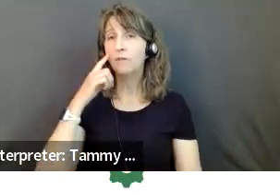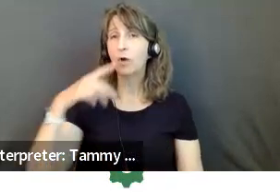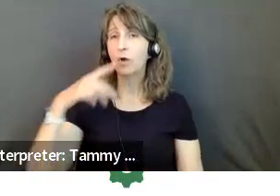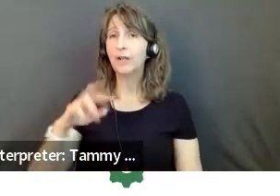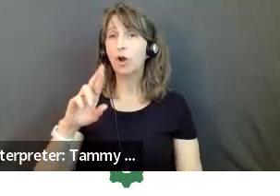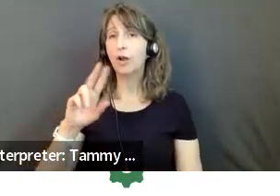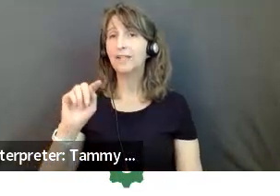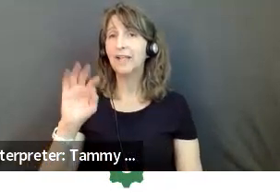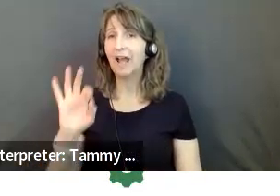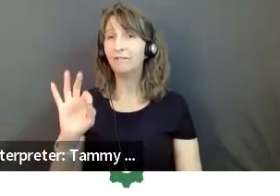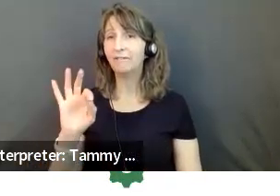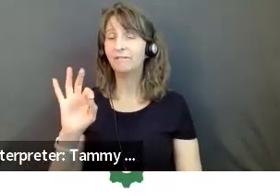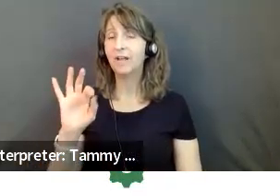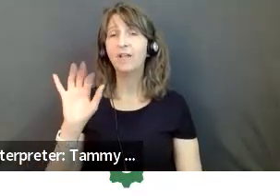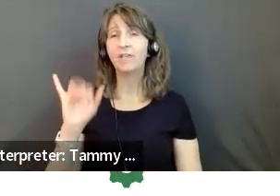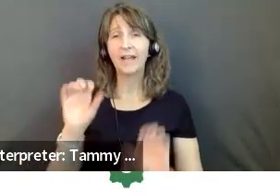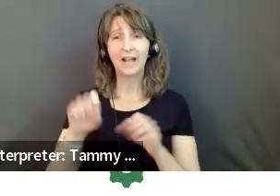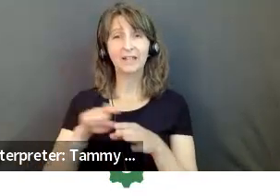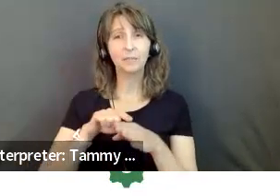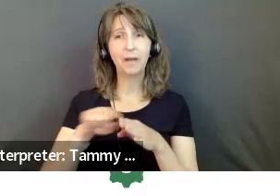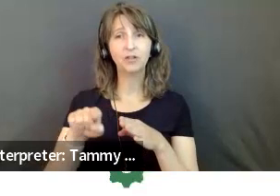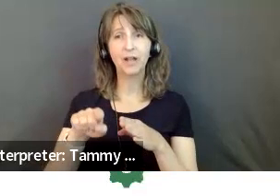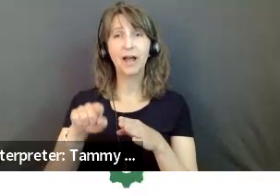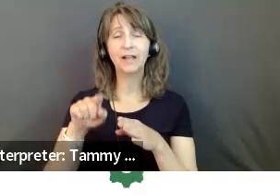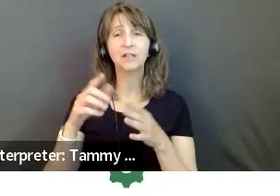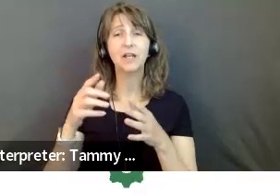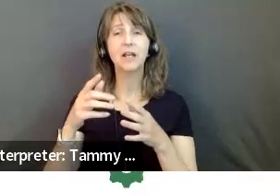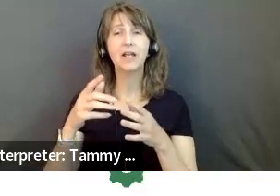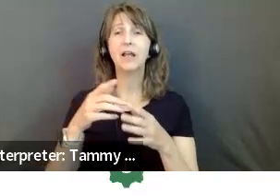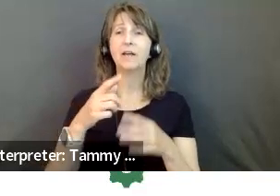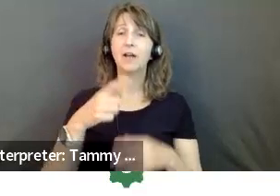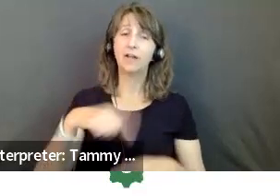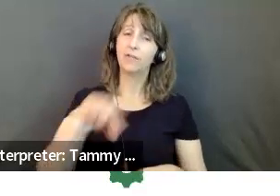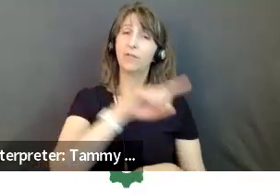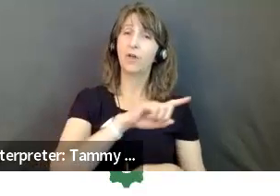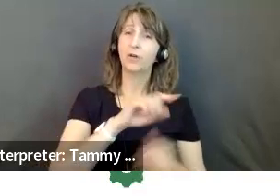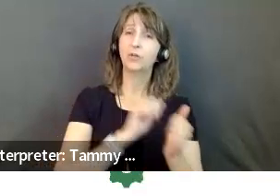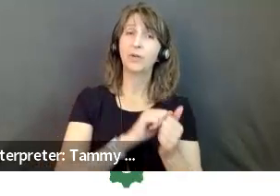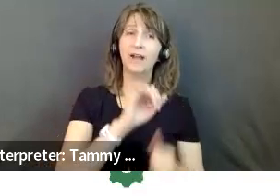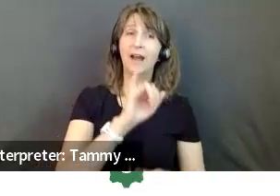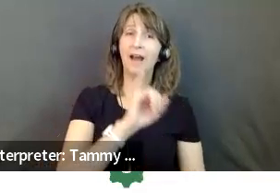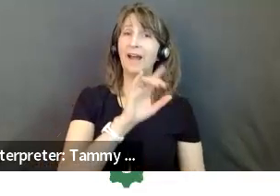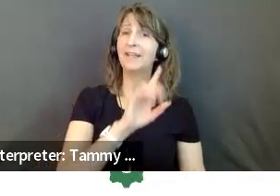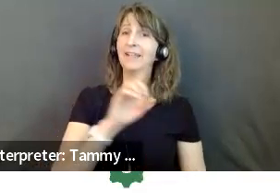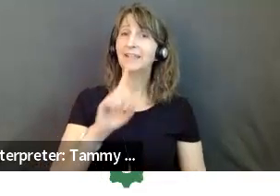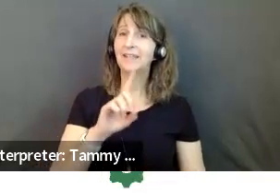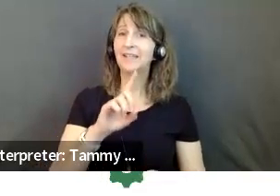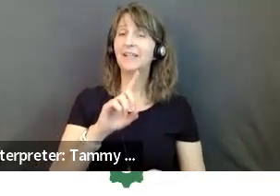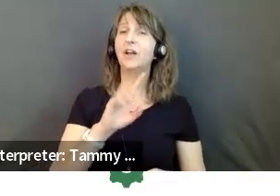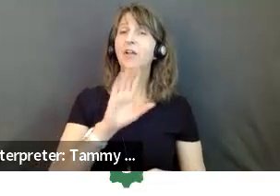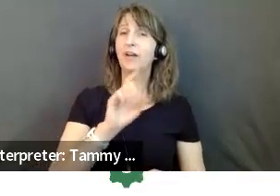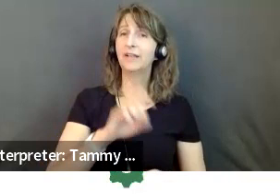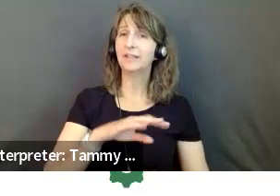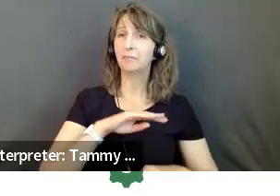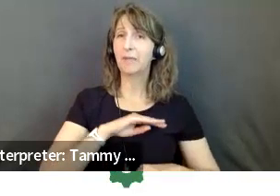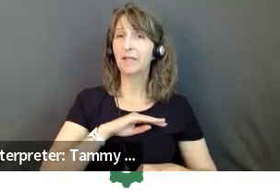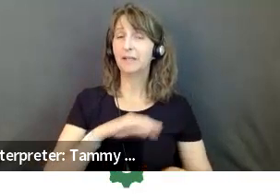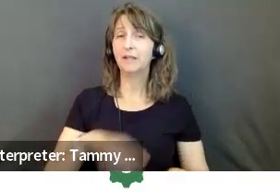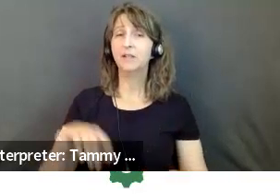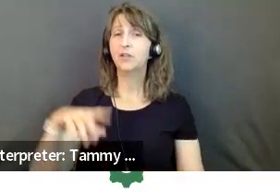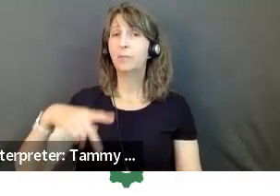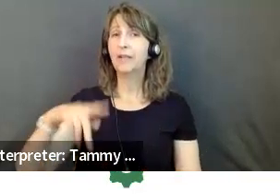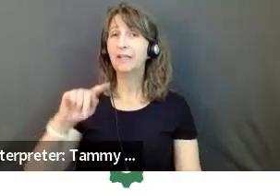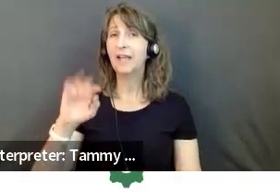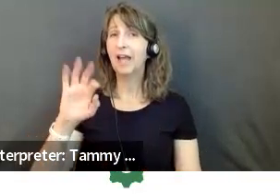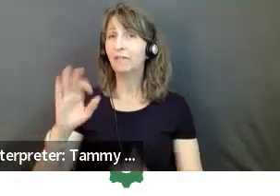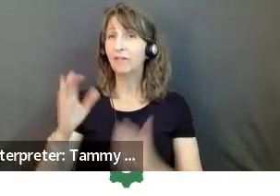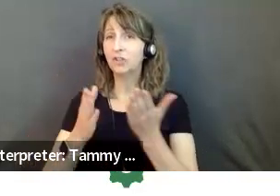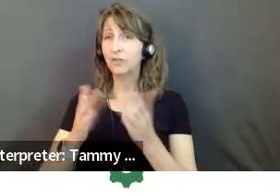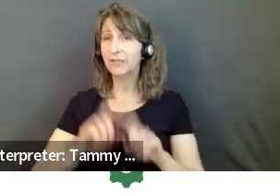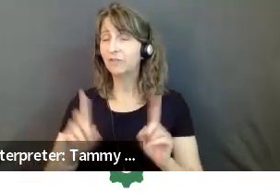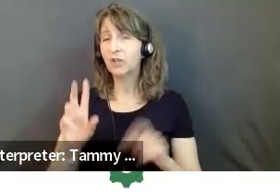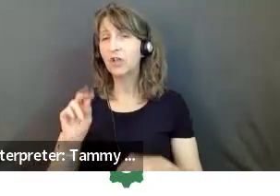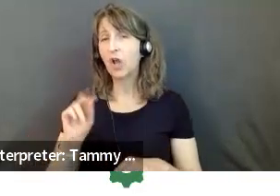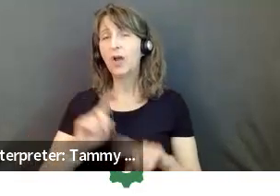So wouldn't be that the PRTF service itself is different, but that there will be consideration of the additional needs related to someone's disability.